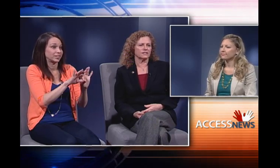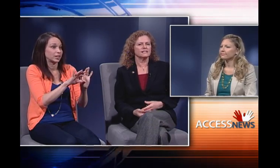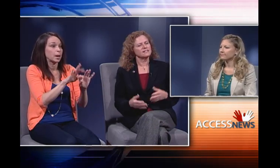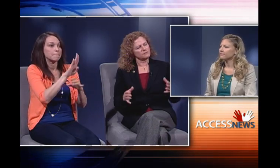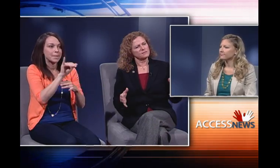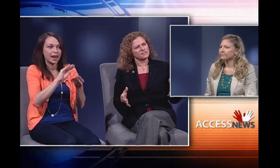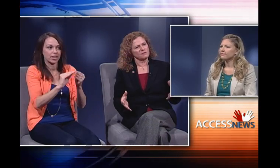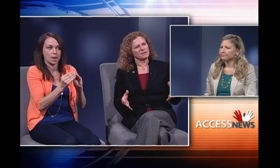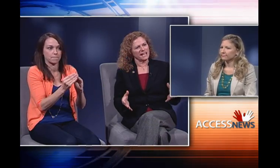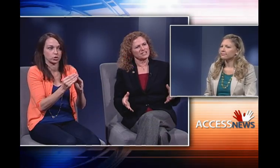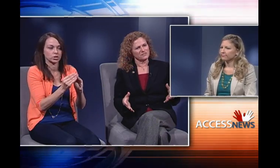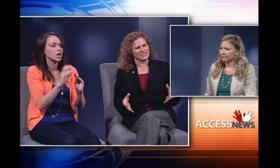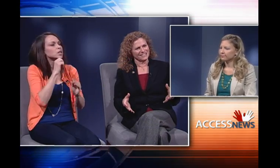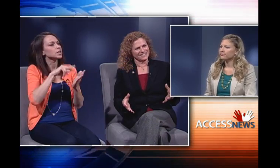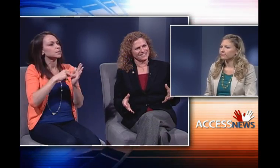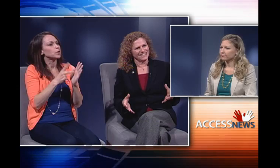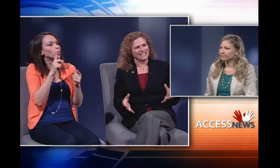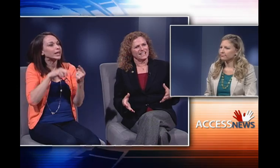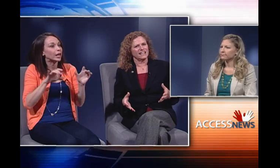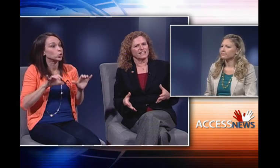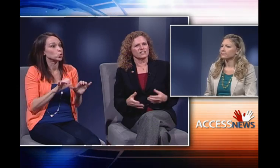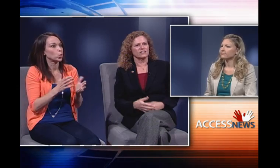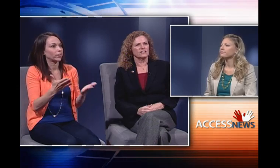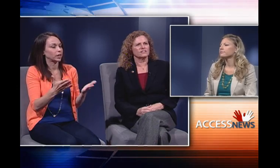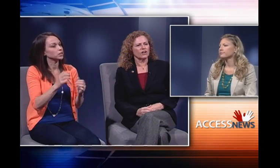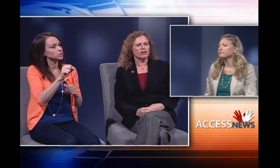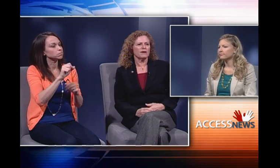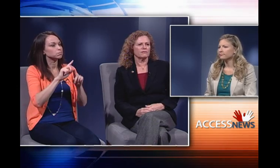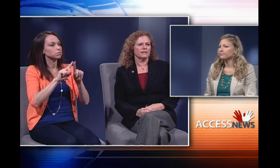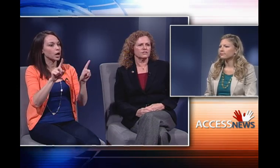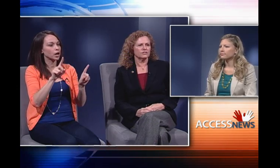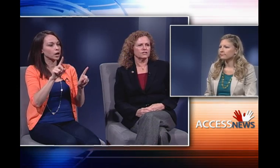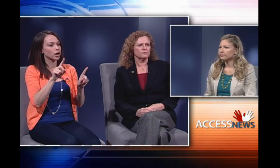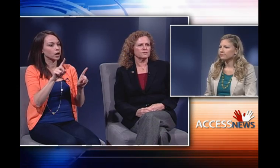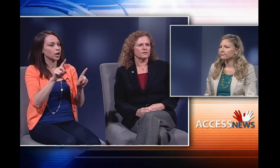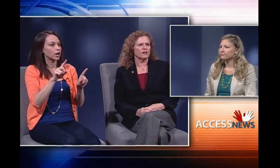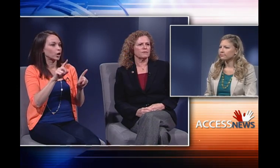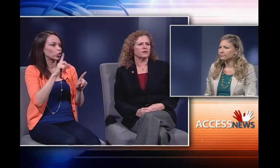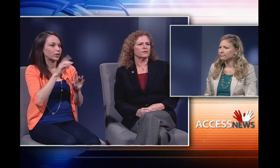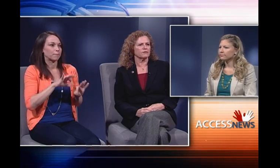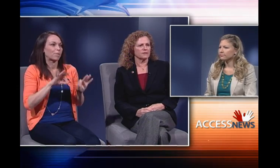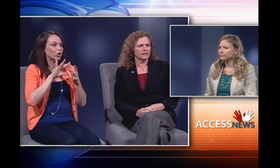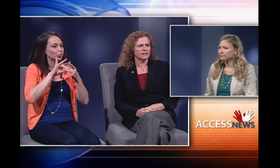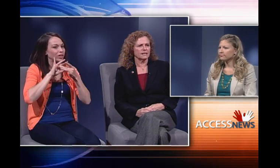It doesn't mean we can't do things and it's all about relationships, it's all about credibility,